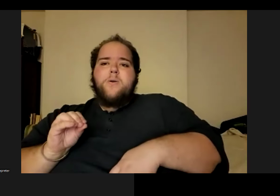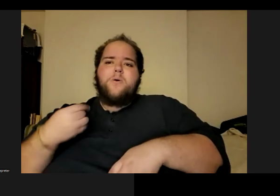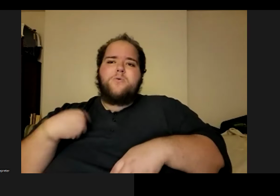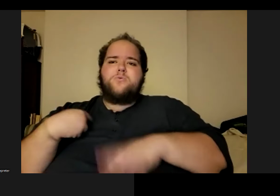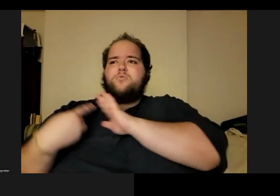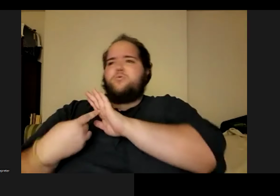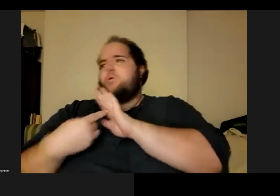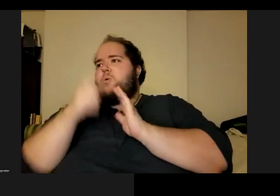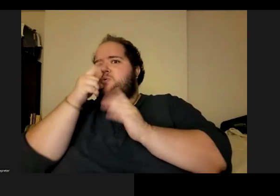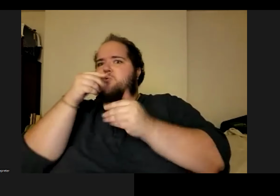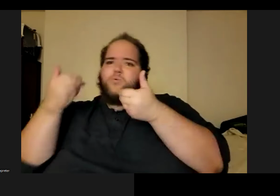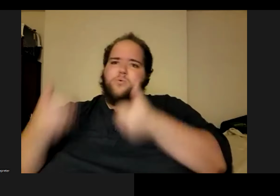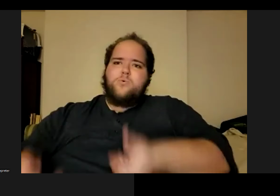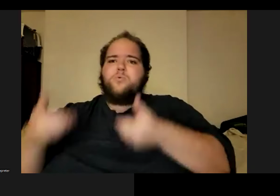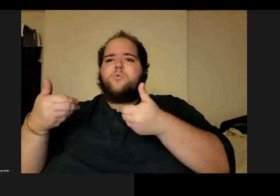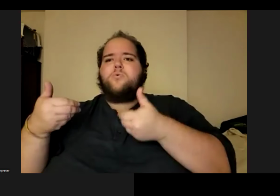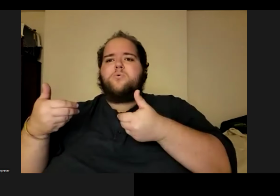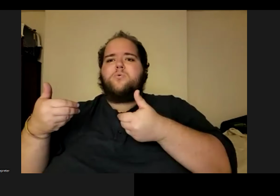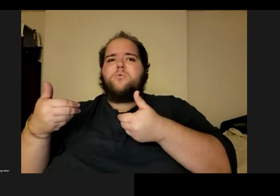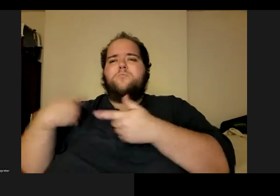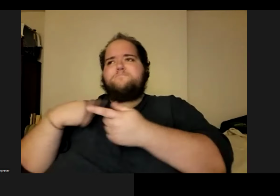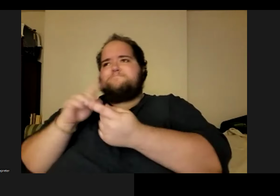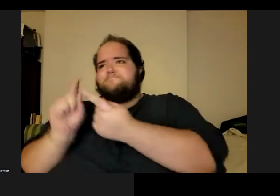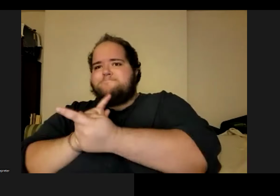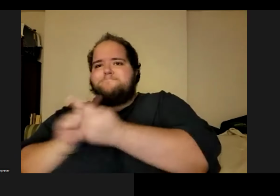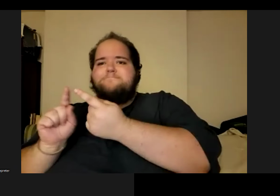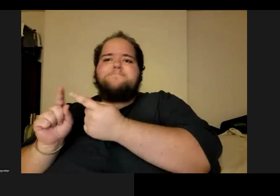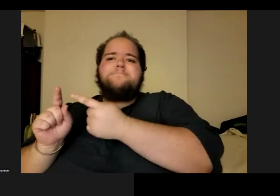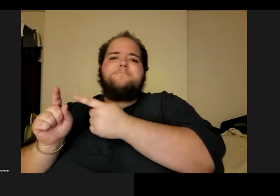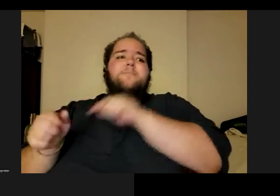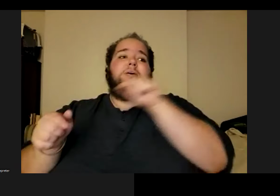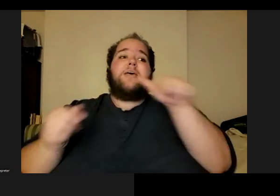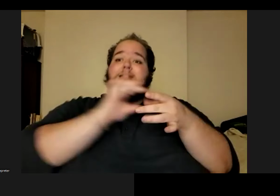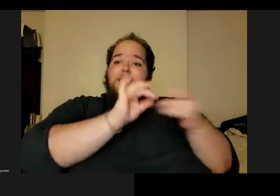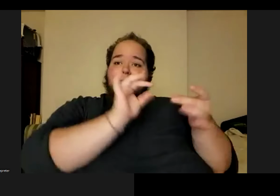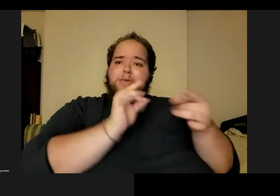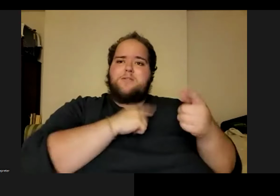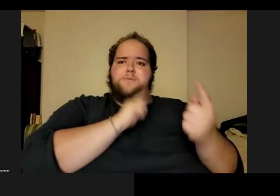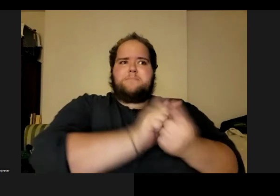And in your art statement, you're meeting the artist's work.